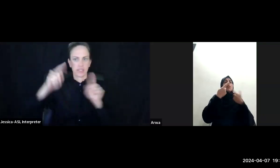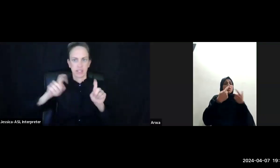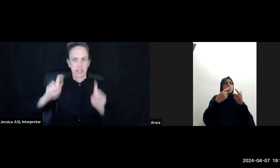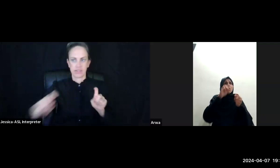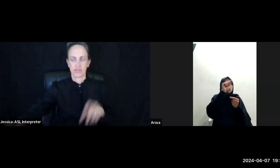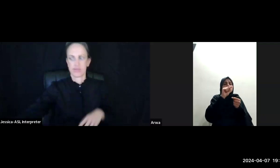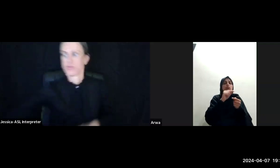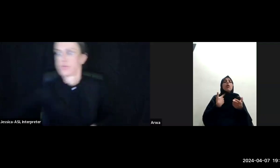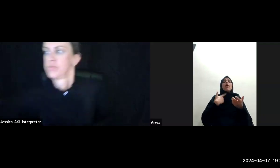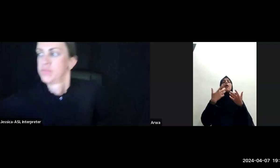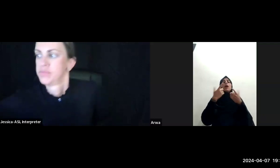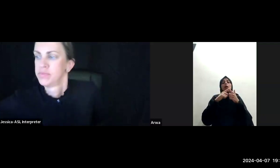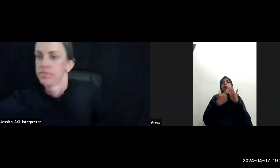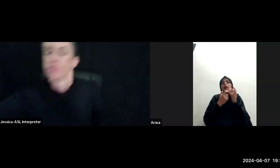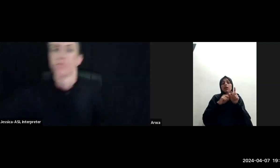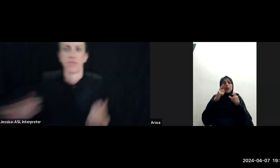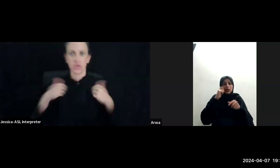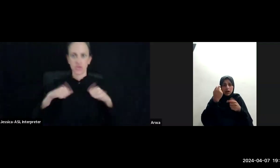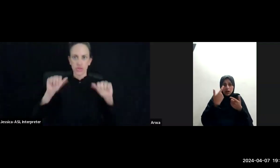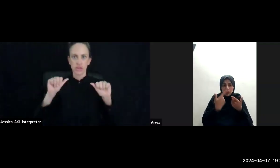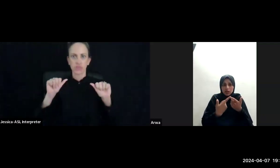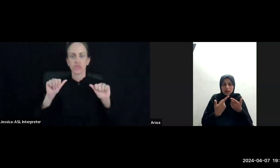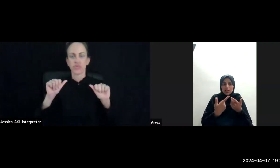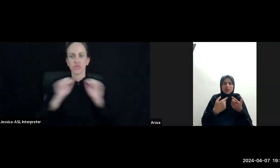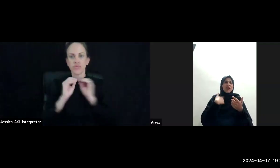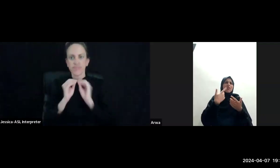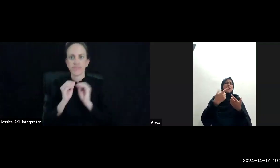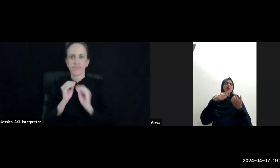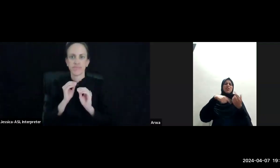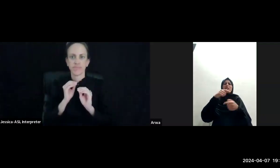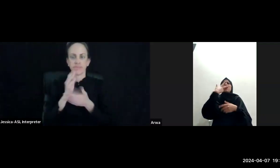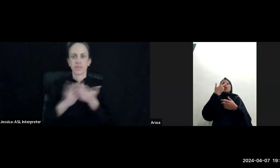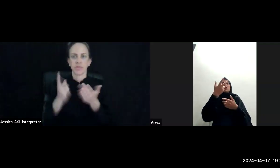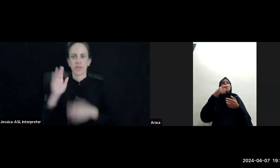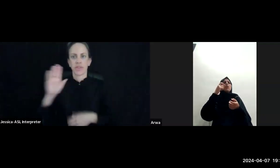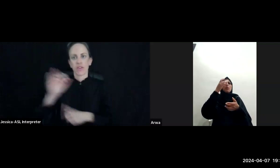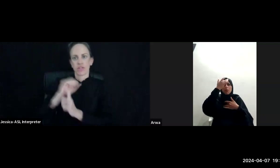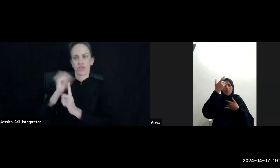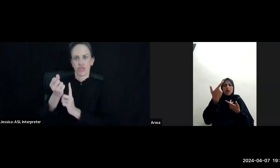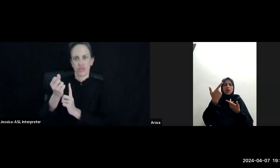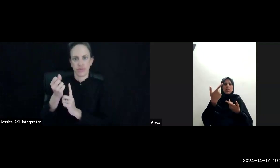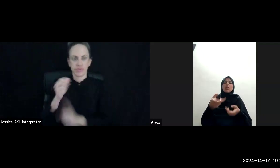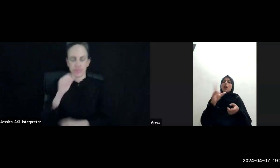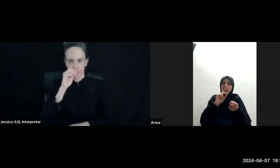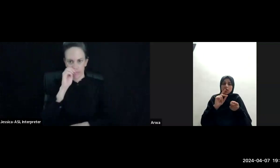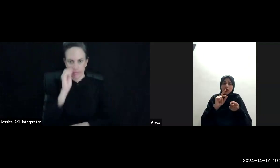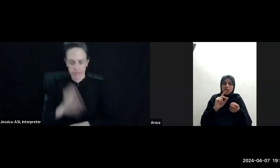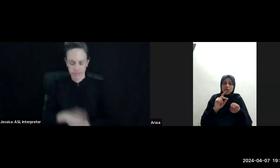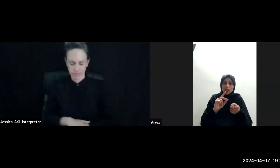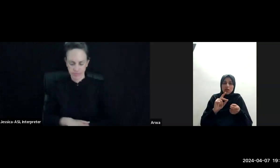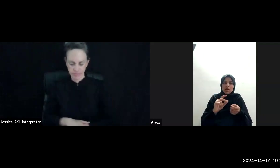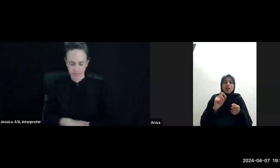trying to recoin somebody's condition. So otherwise the you know for the first three reasons